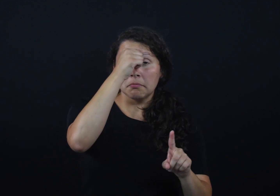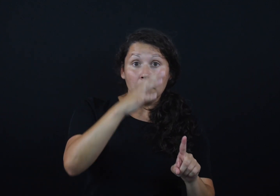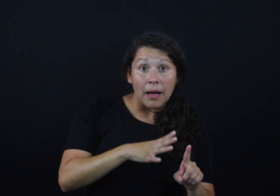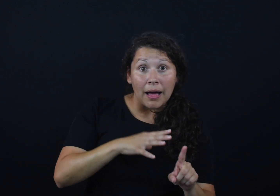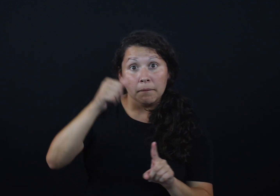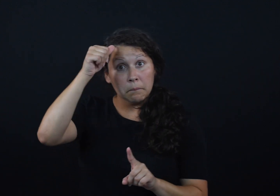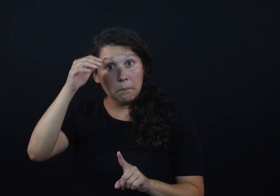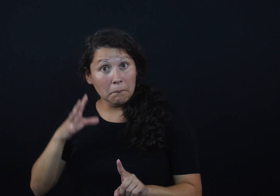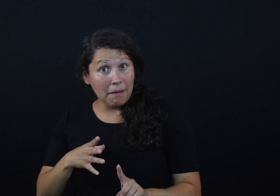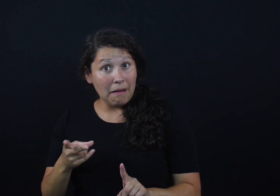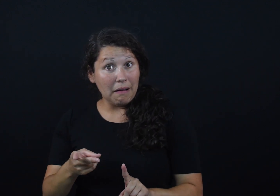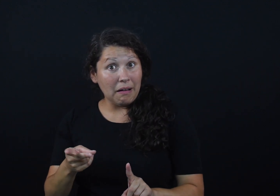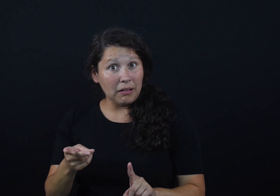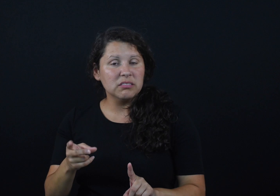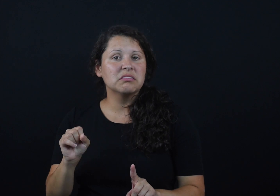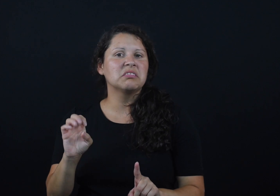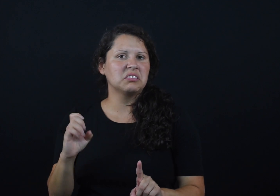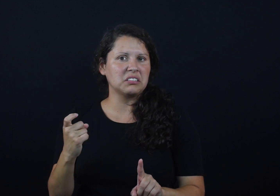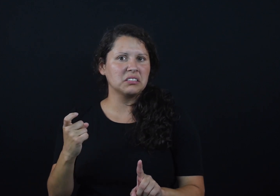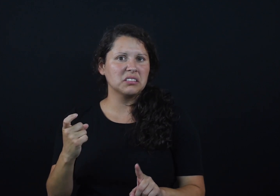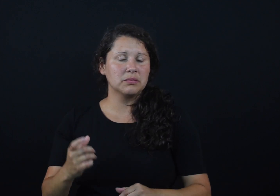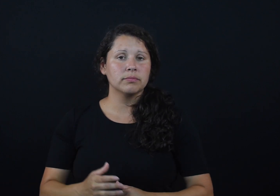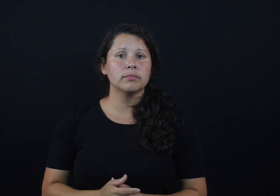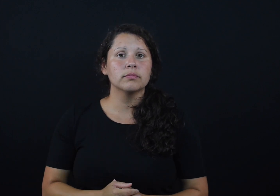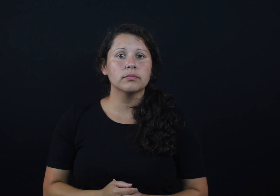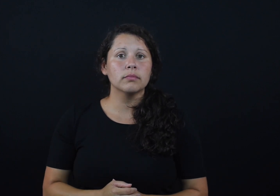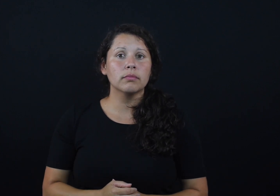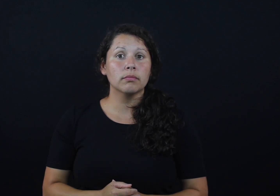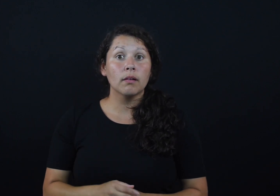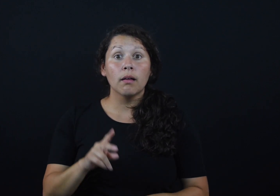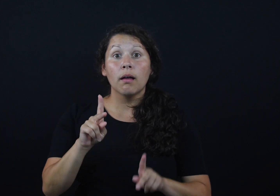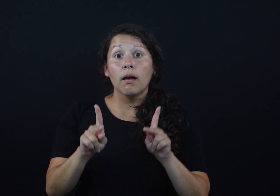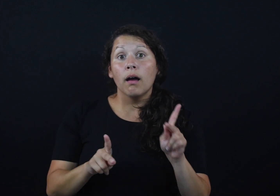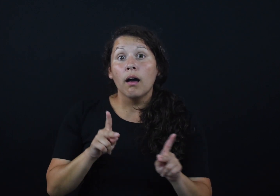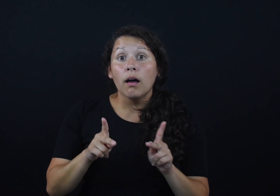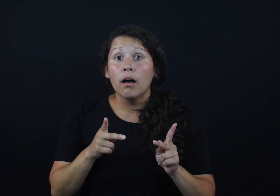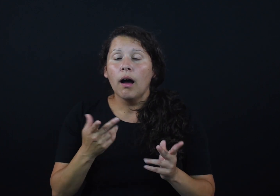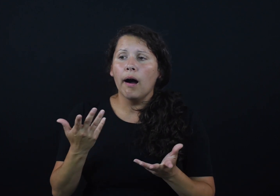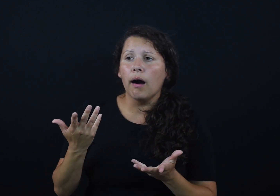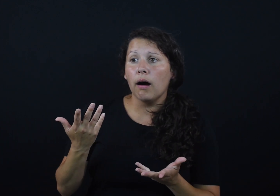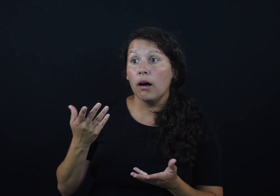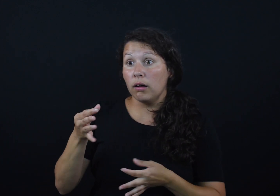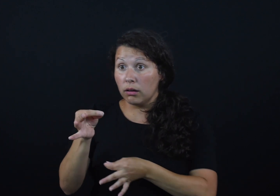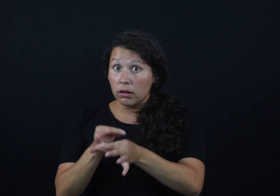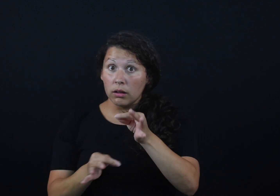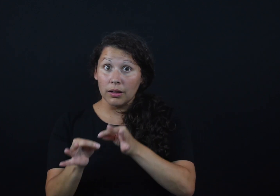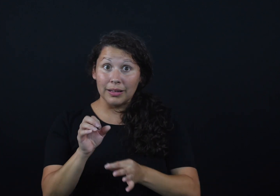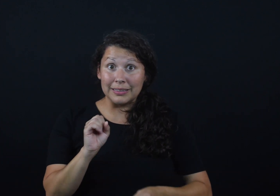● People who exchange sex for income and other needed items.